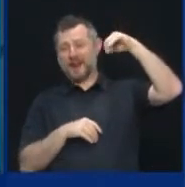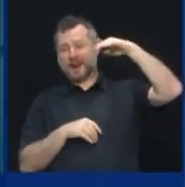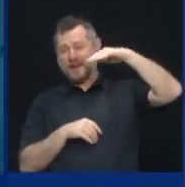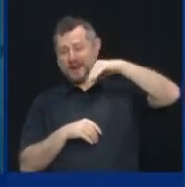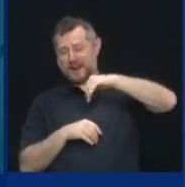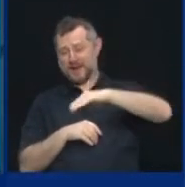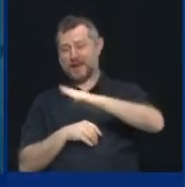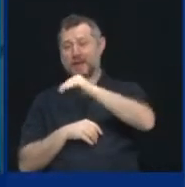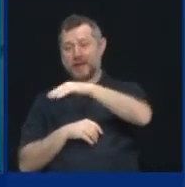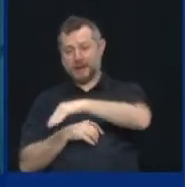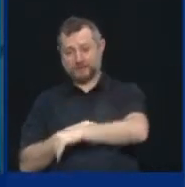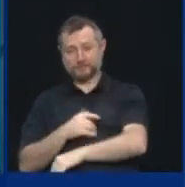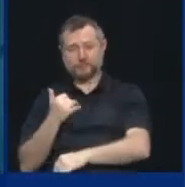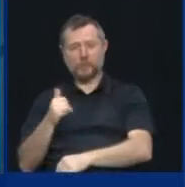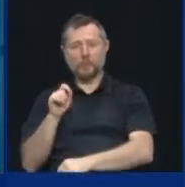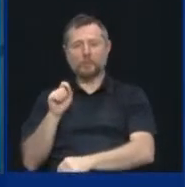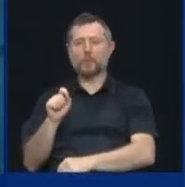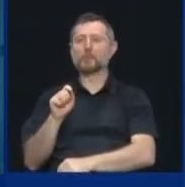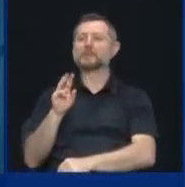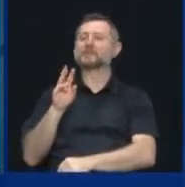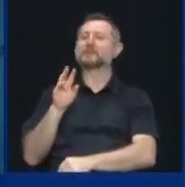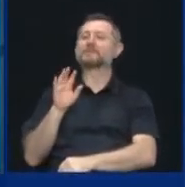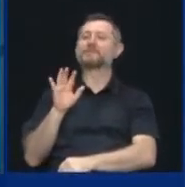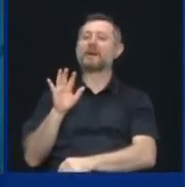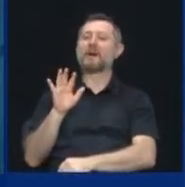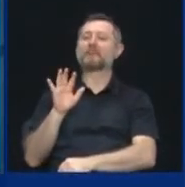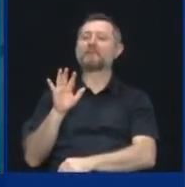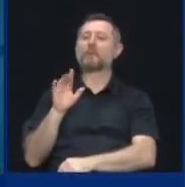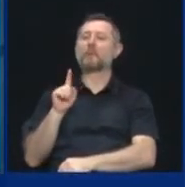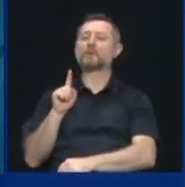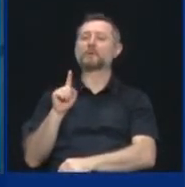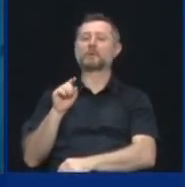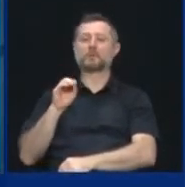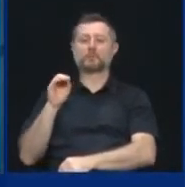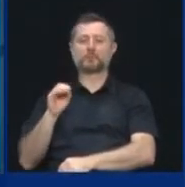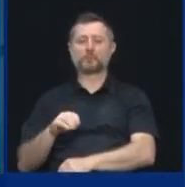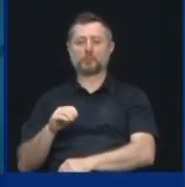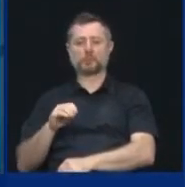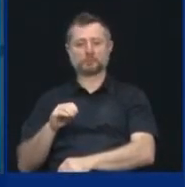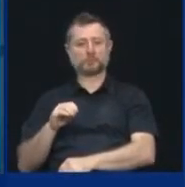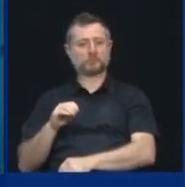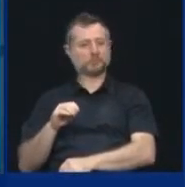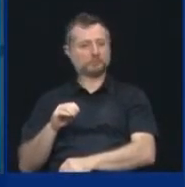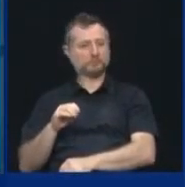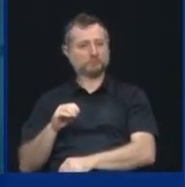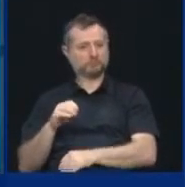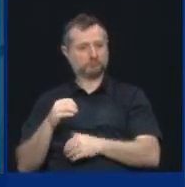JANUARY, 7.9, MOST 8%. ALMOST A PERCENT.